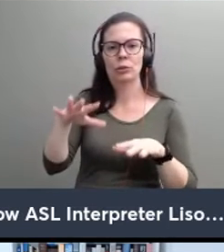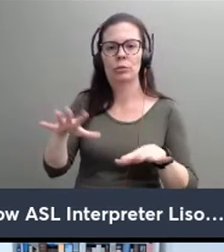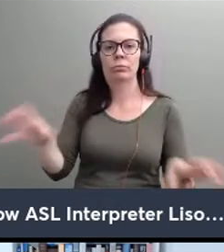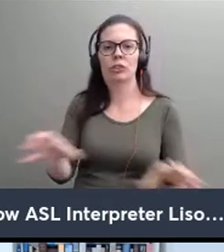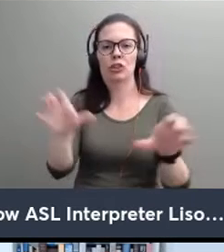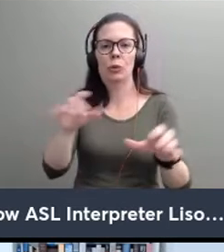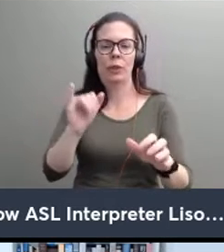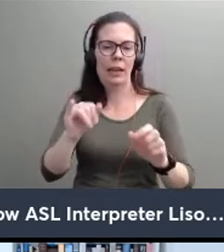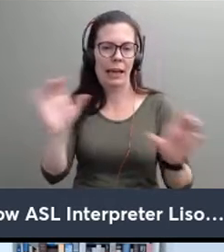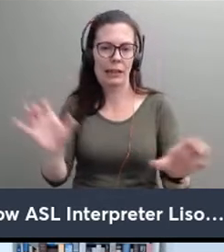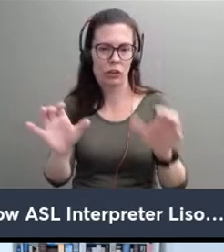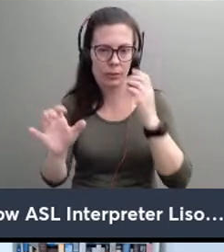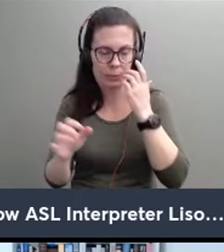And that policy is,